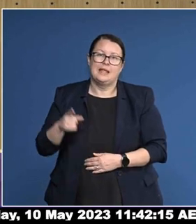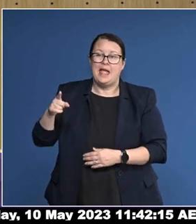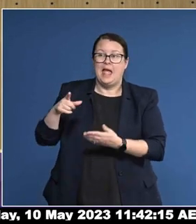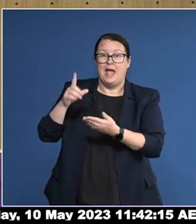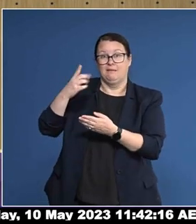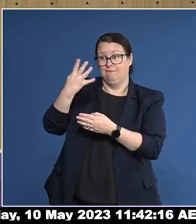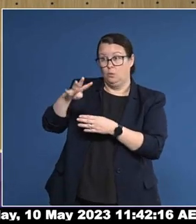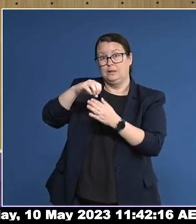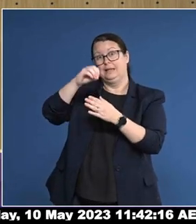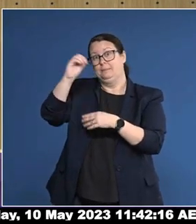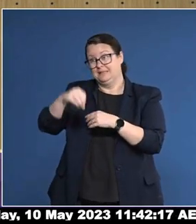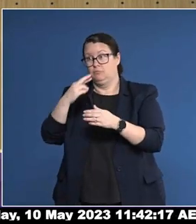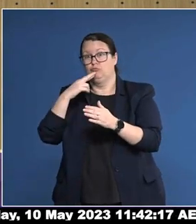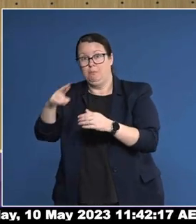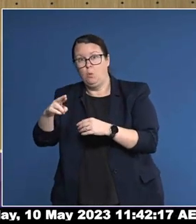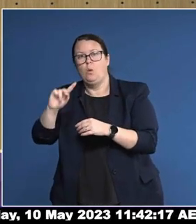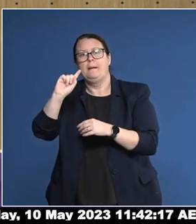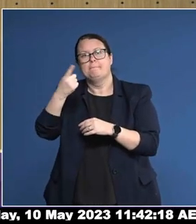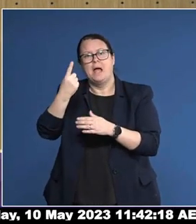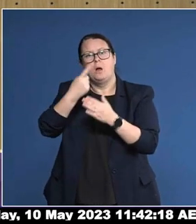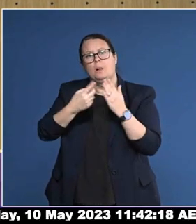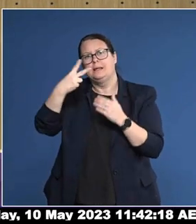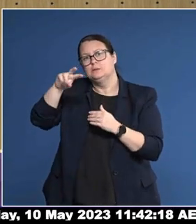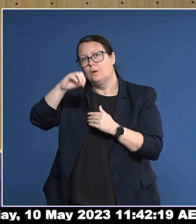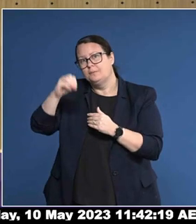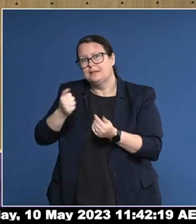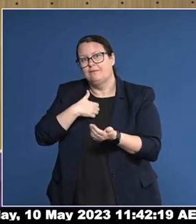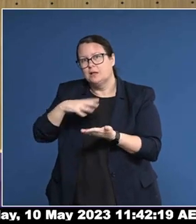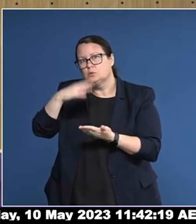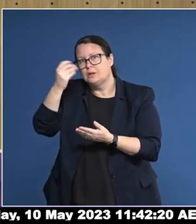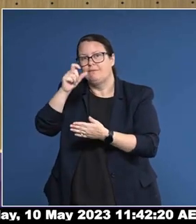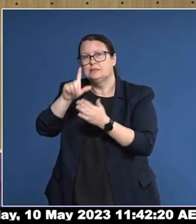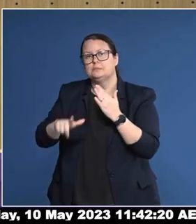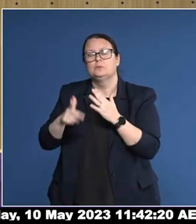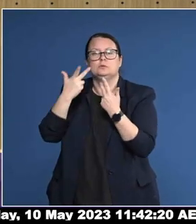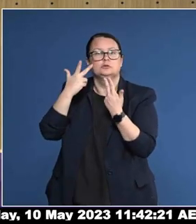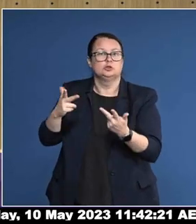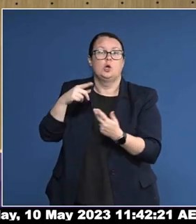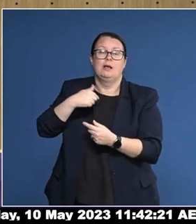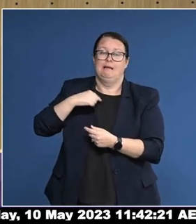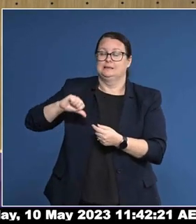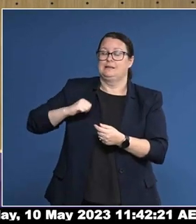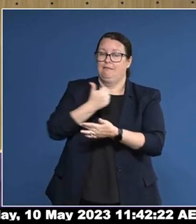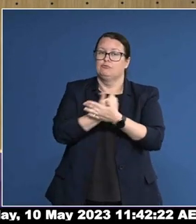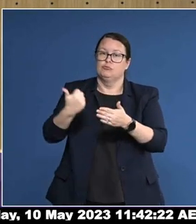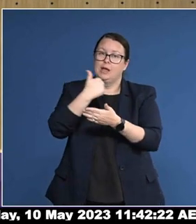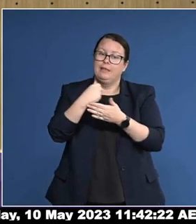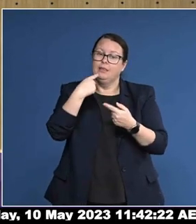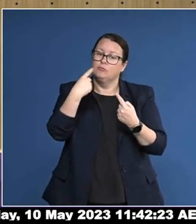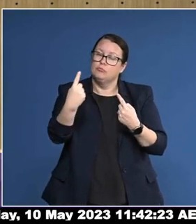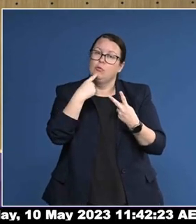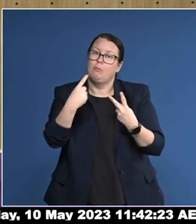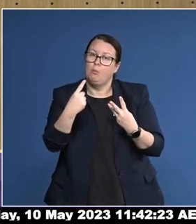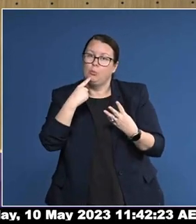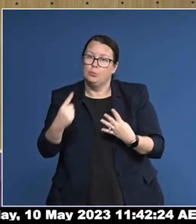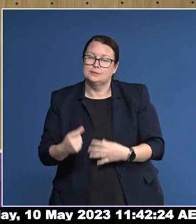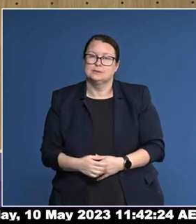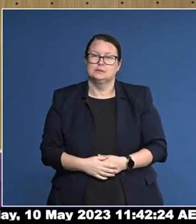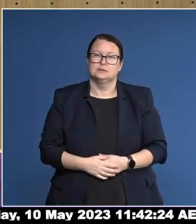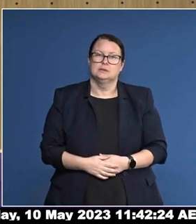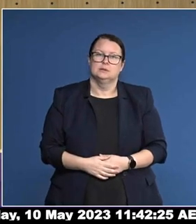So our staff are reporting concerns around - around that, but our schools also provide